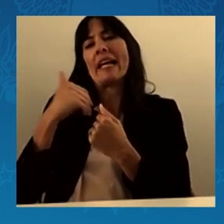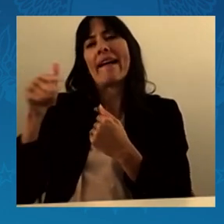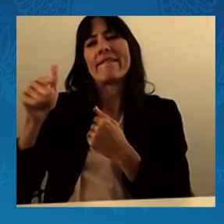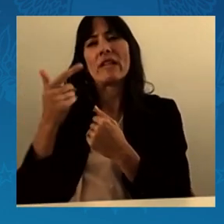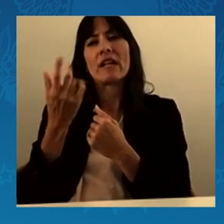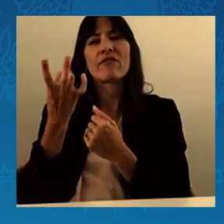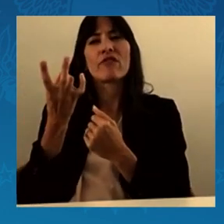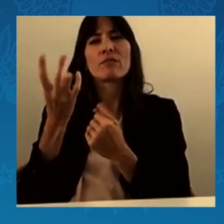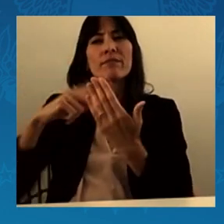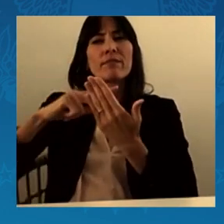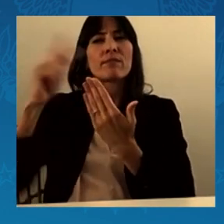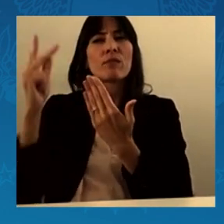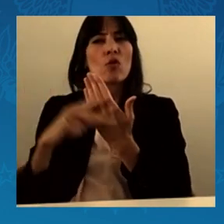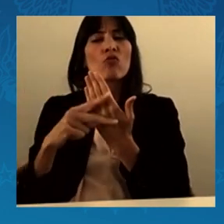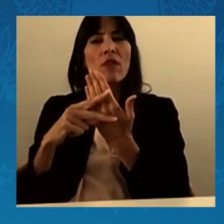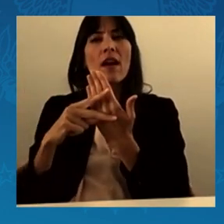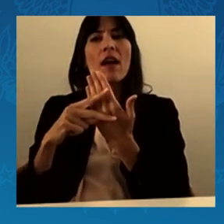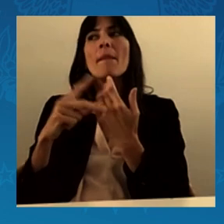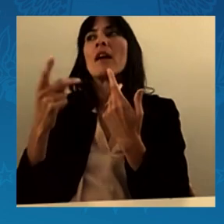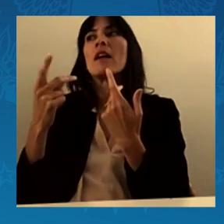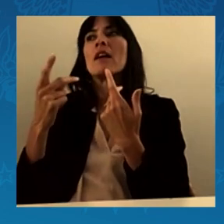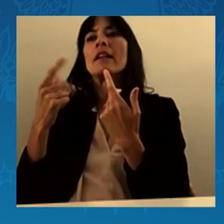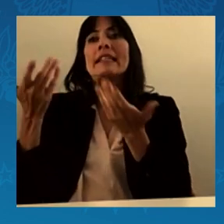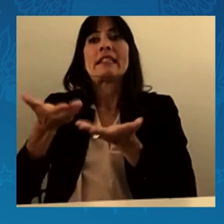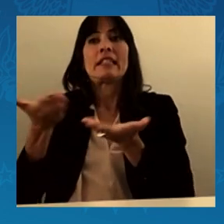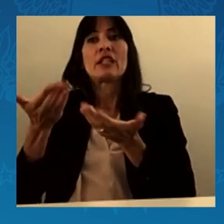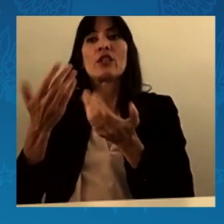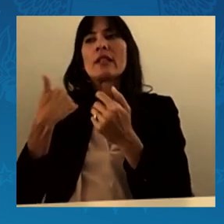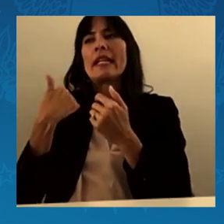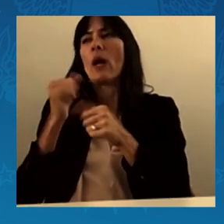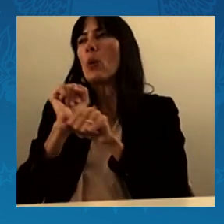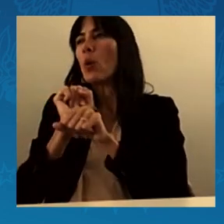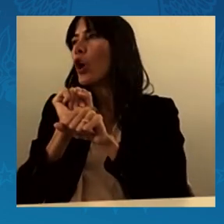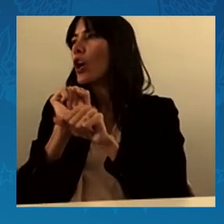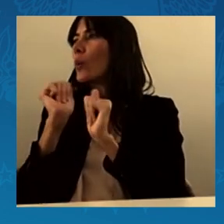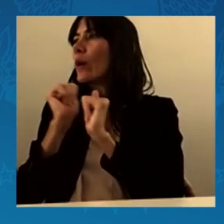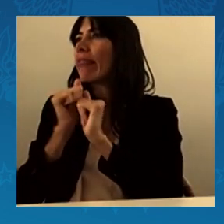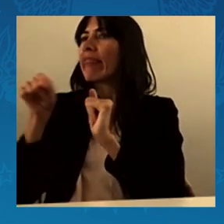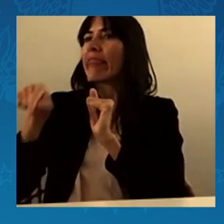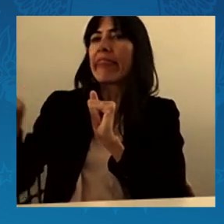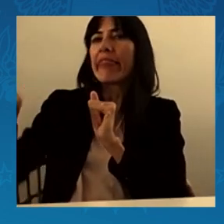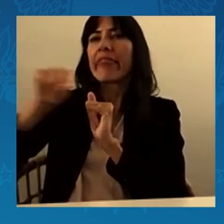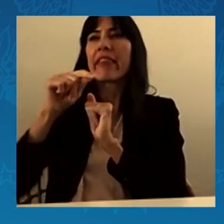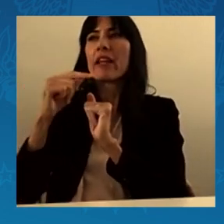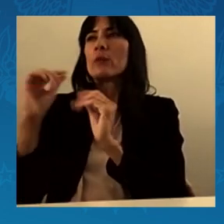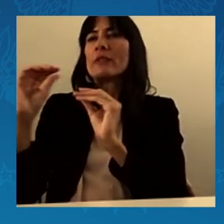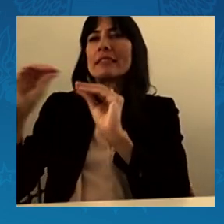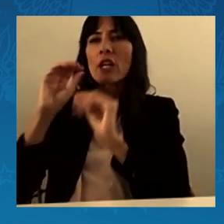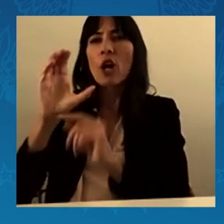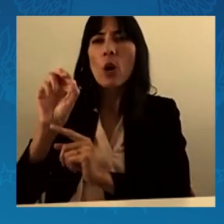because we actually work with a software engineer at Google that teaches us coding as well as interview process.